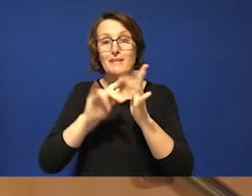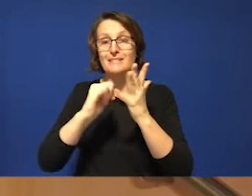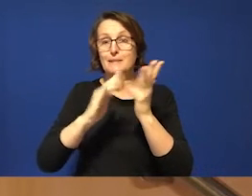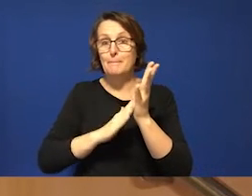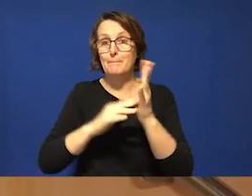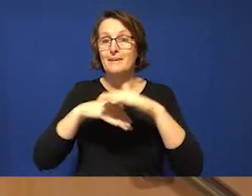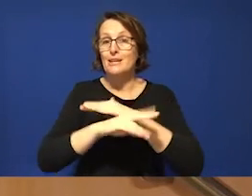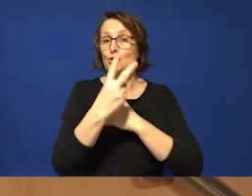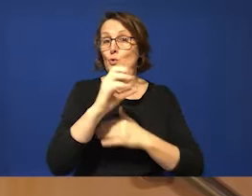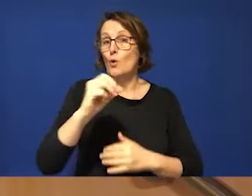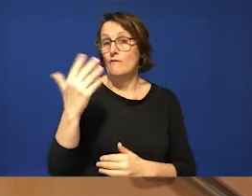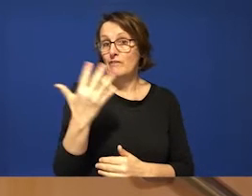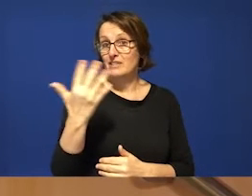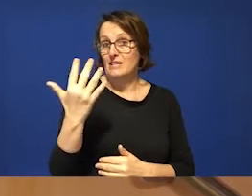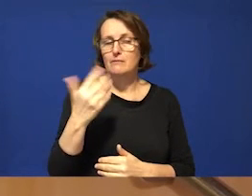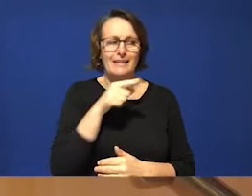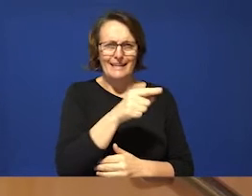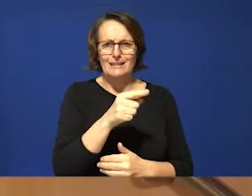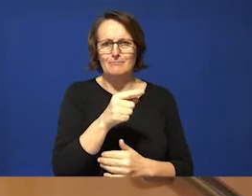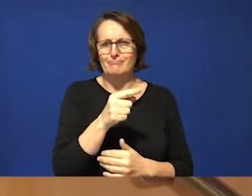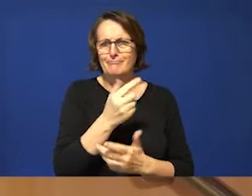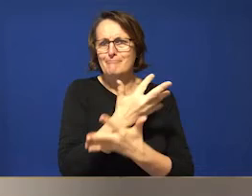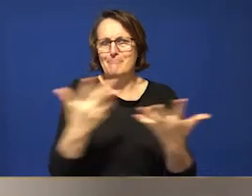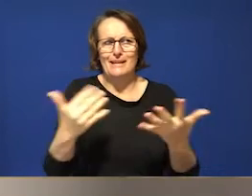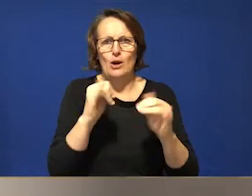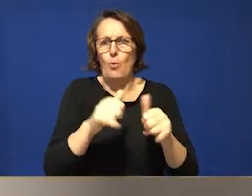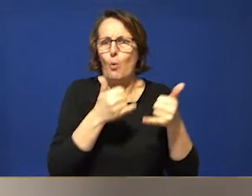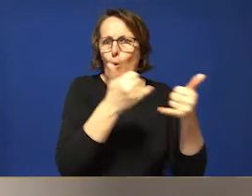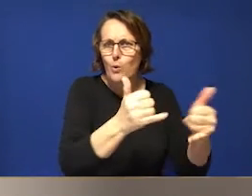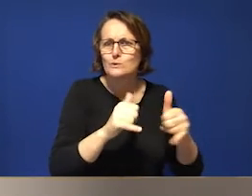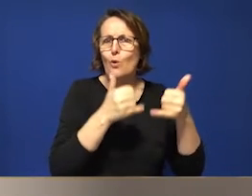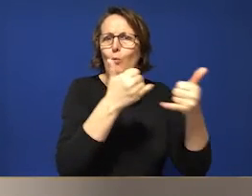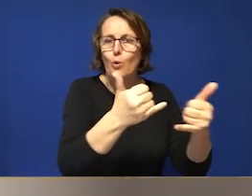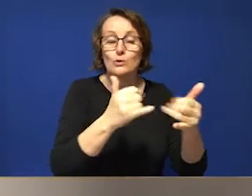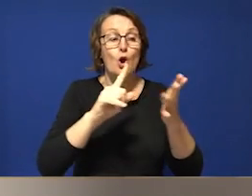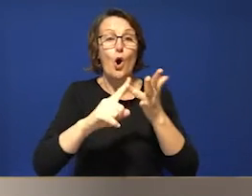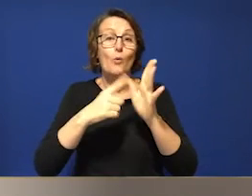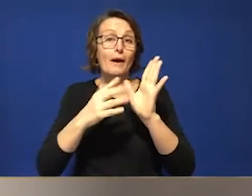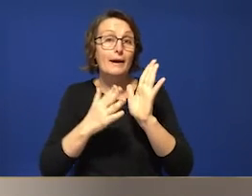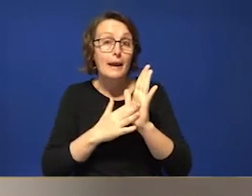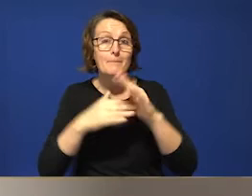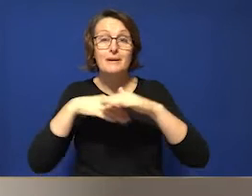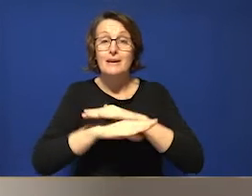national and state architectural and industry awards. These include an Order of Australia in 1987